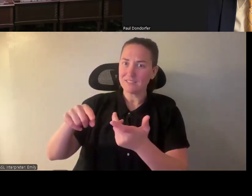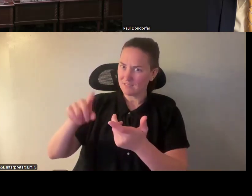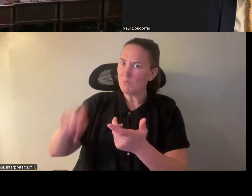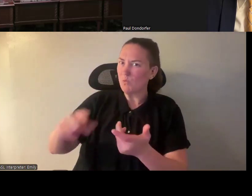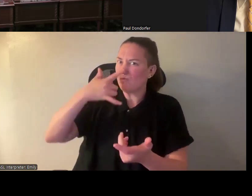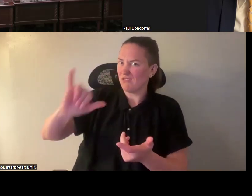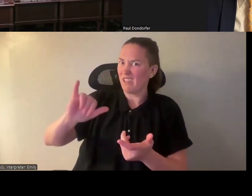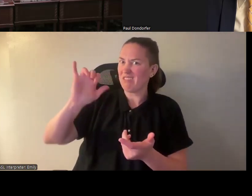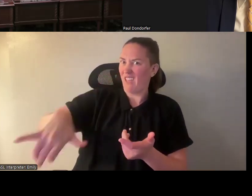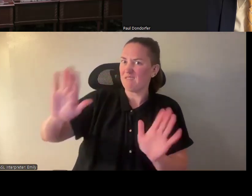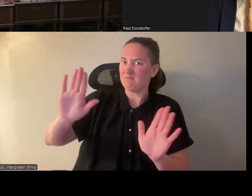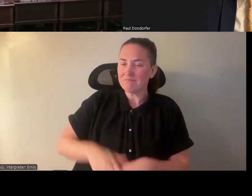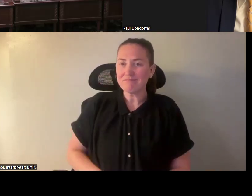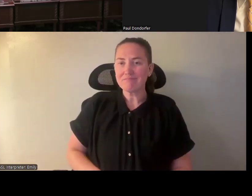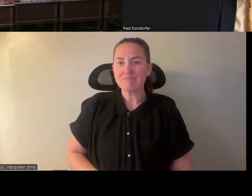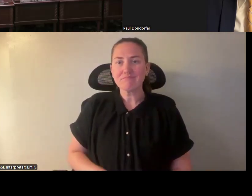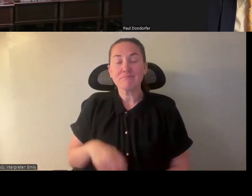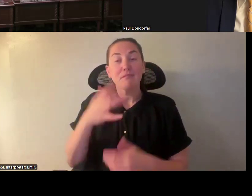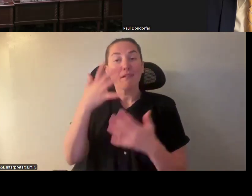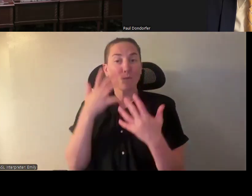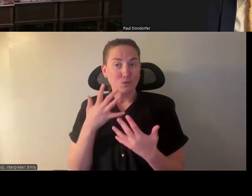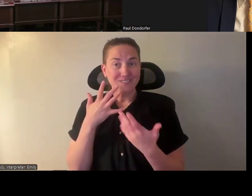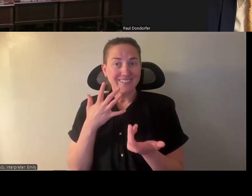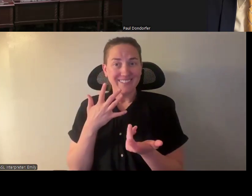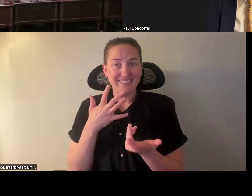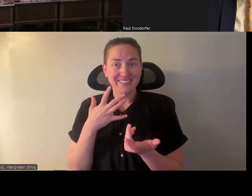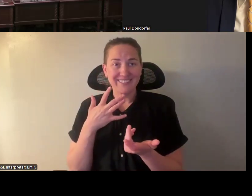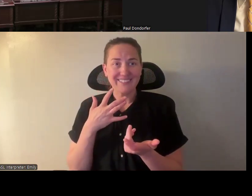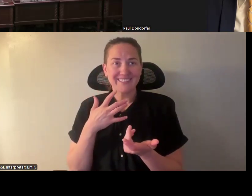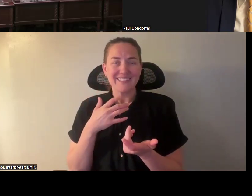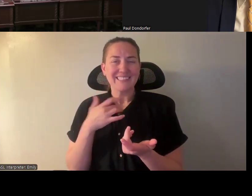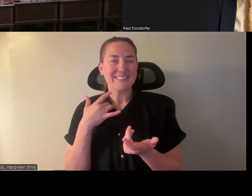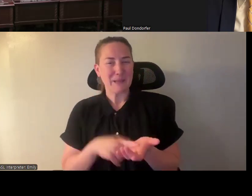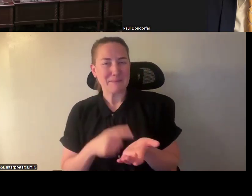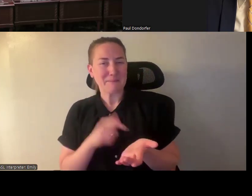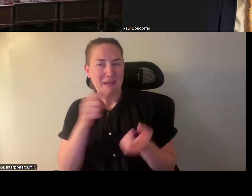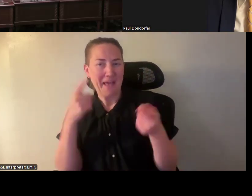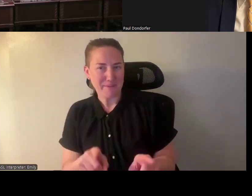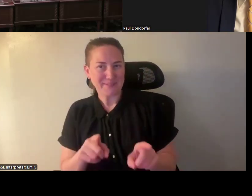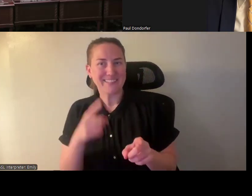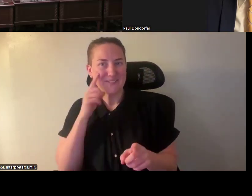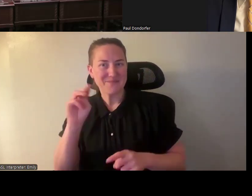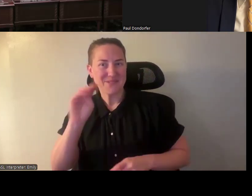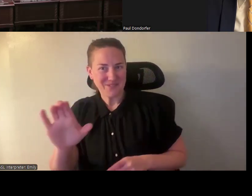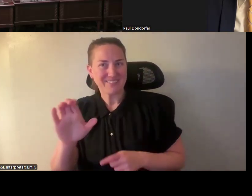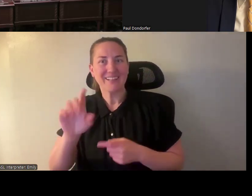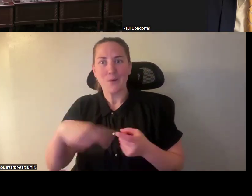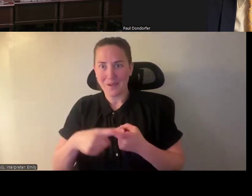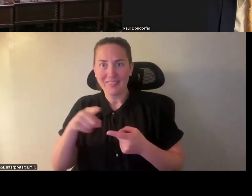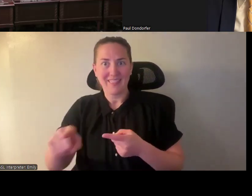be Unfortunately this is not the way it always is when Monroe County acquires and uses surveillance